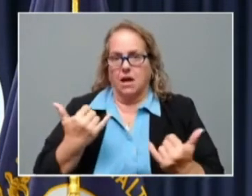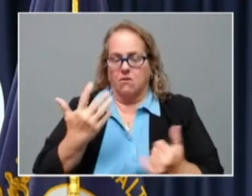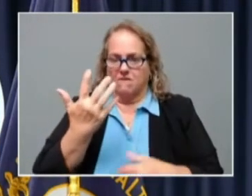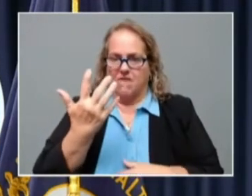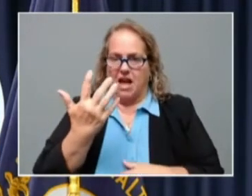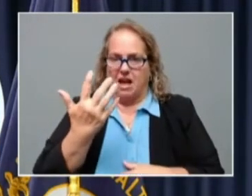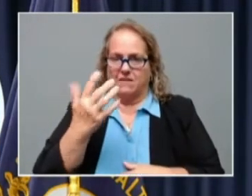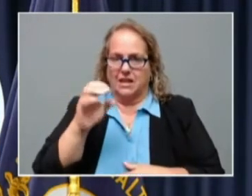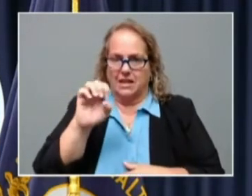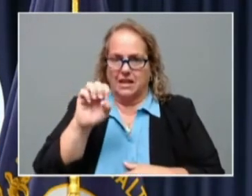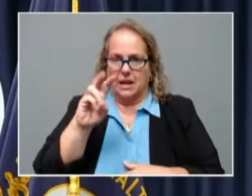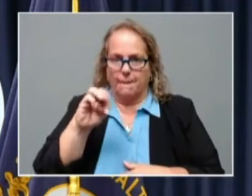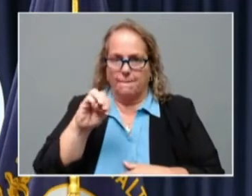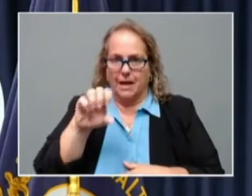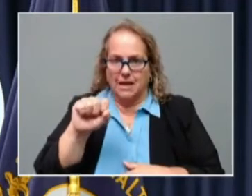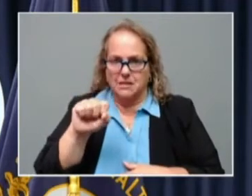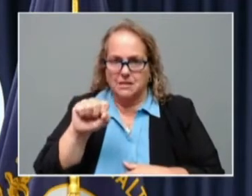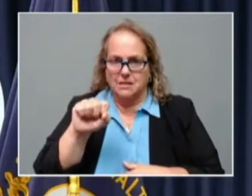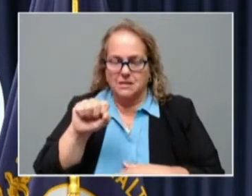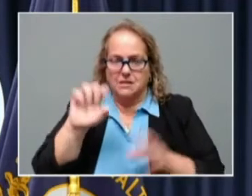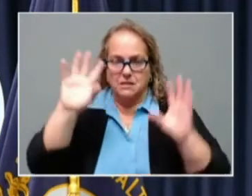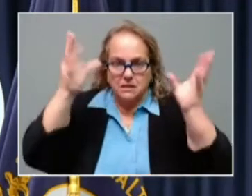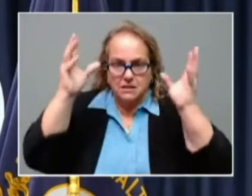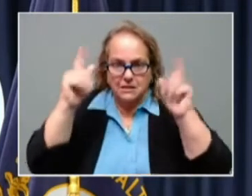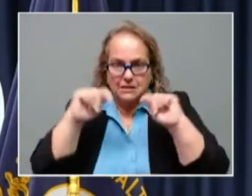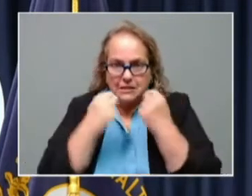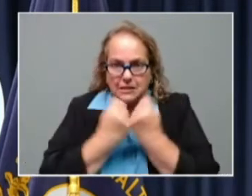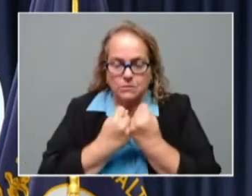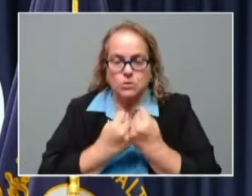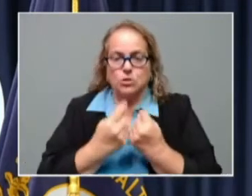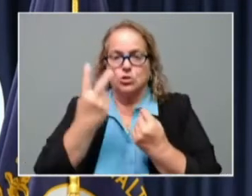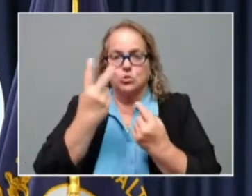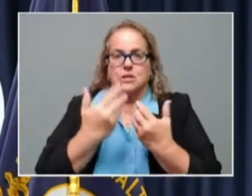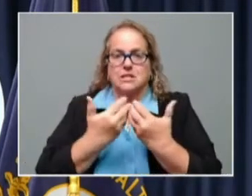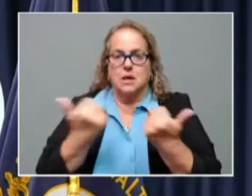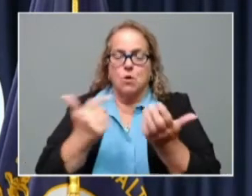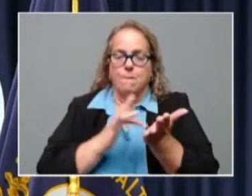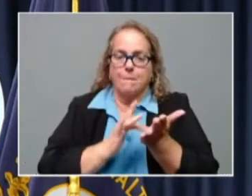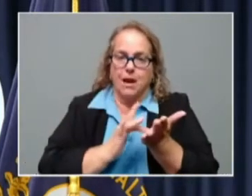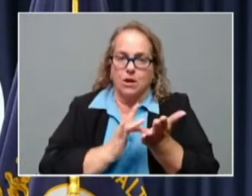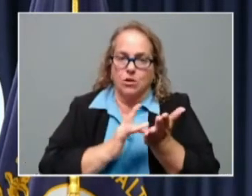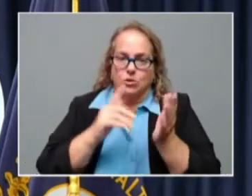teams to separate medical strike teams at different times. Uh now all of these